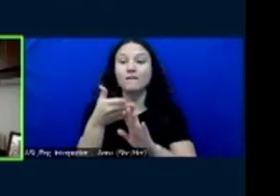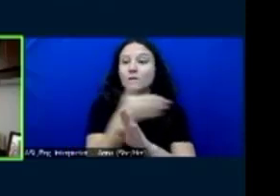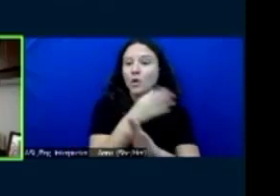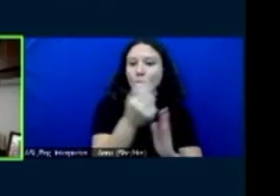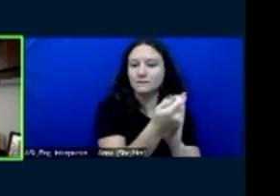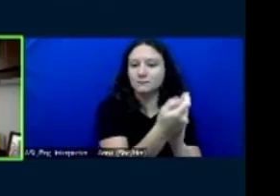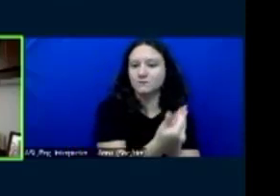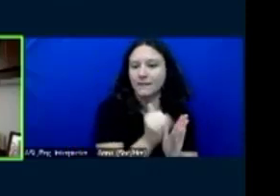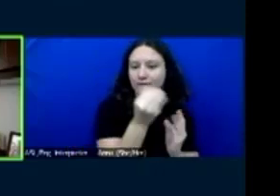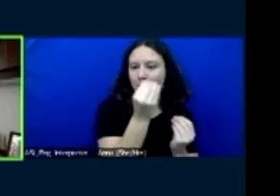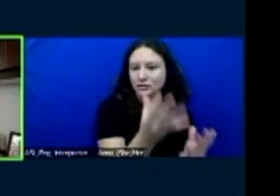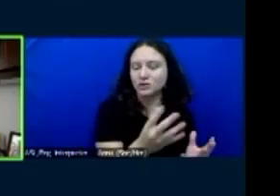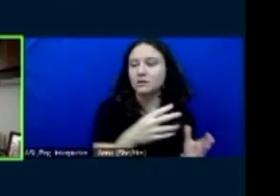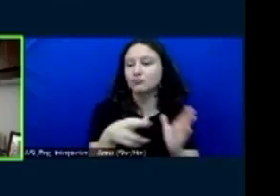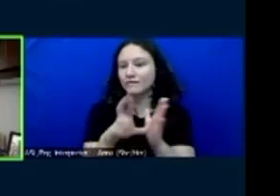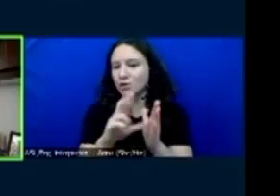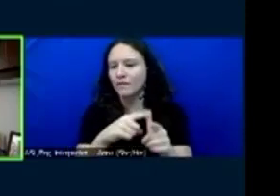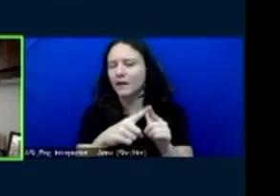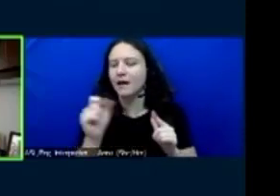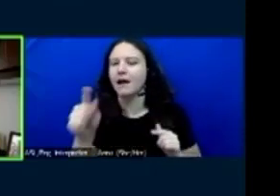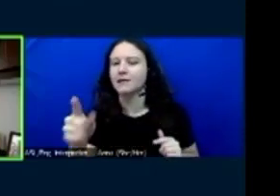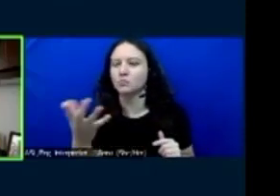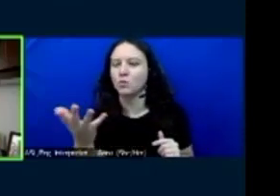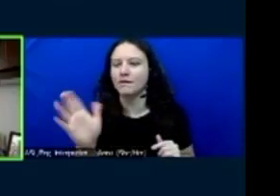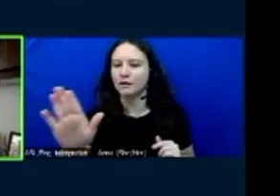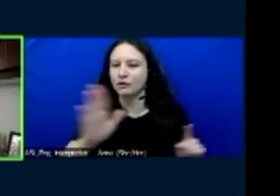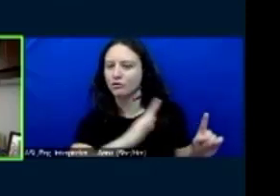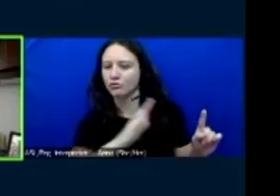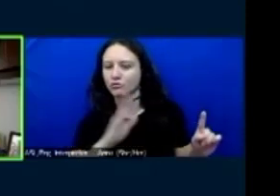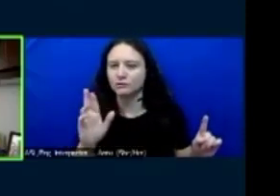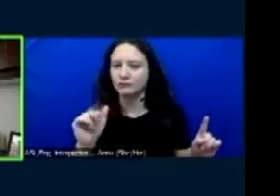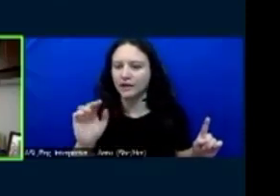So, what were the effects of redaction?